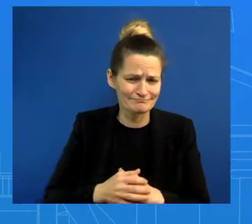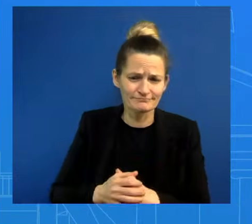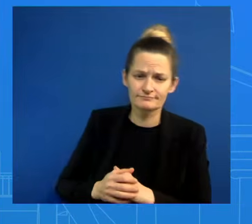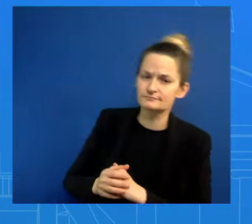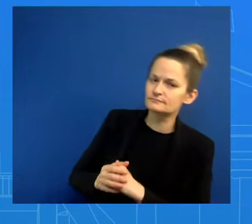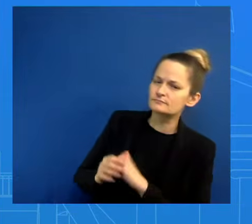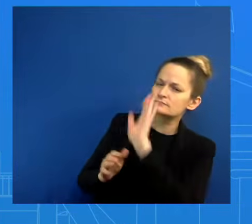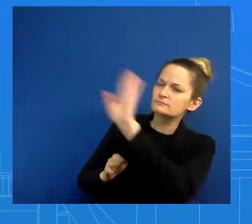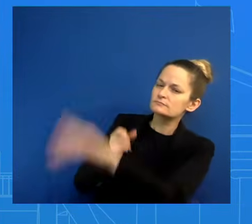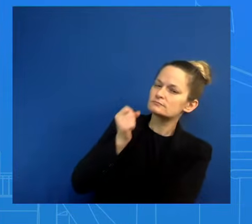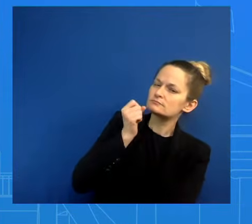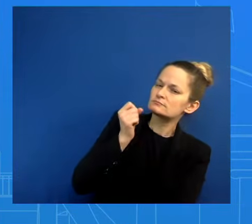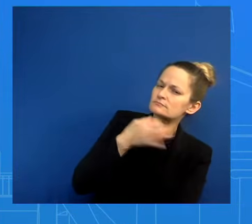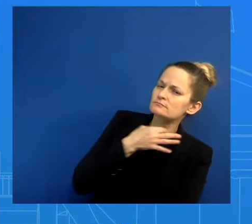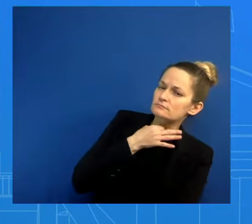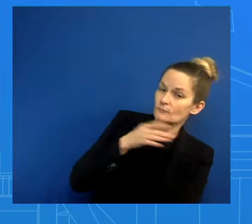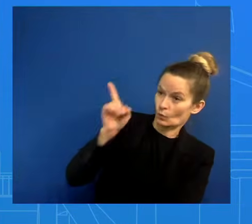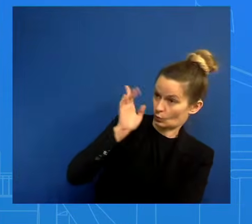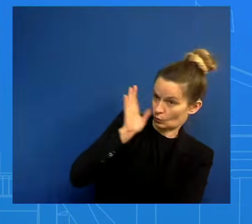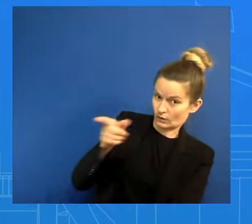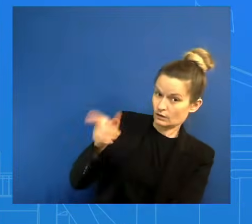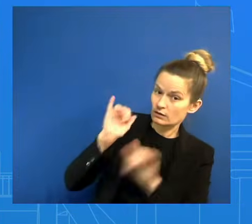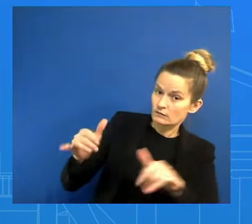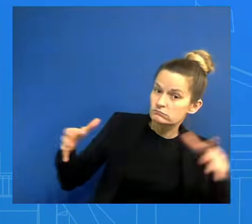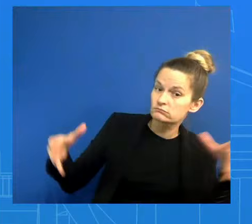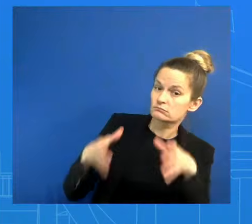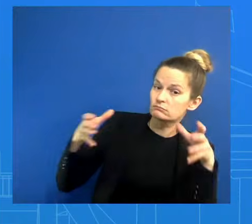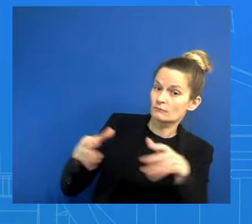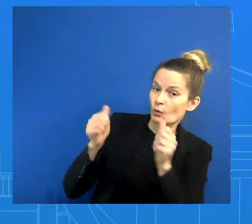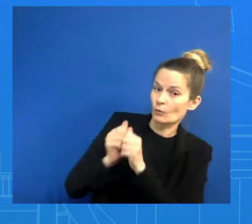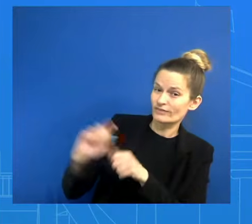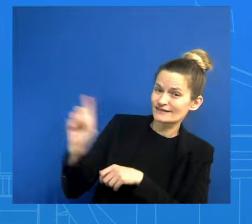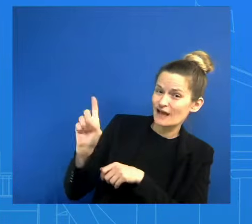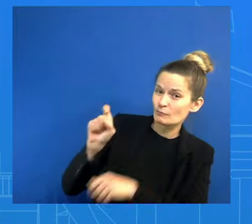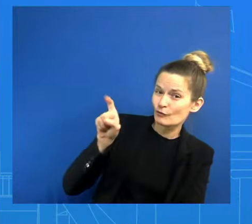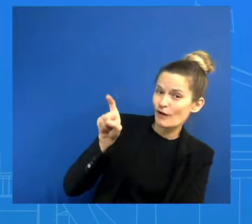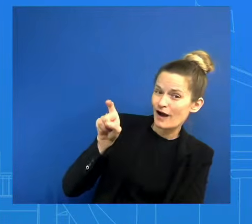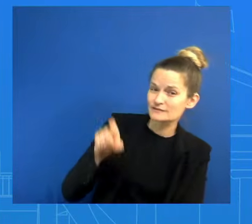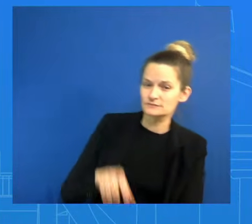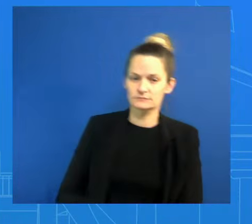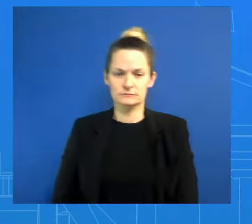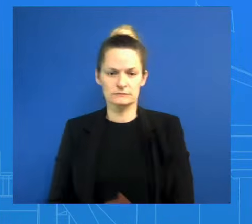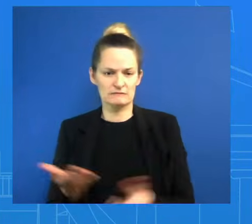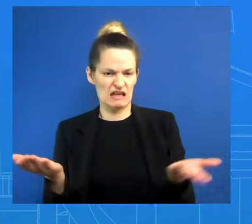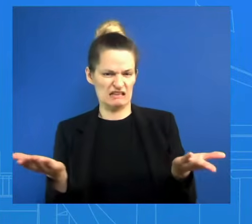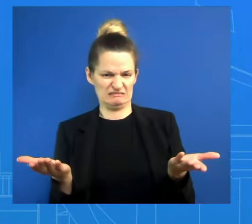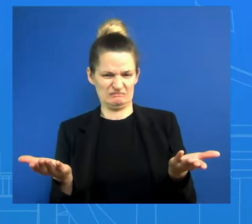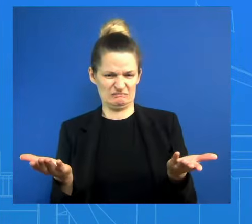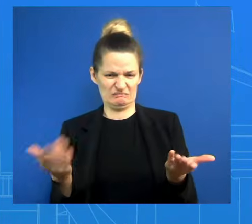we don't see a change in the Democratic majority. And so we see this as a decision that she has made,